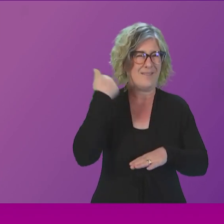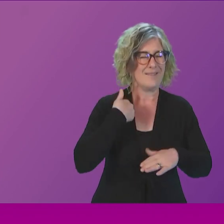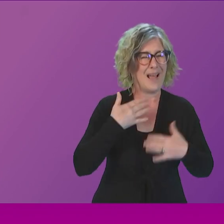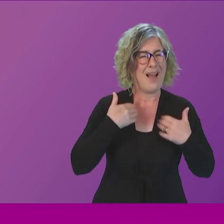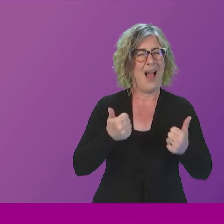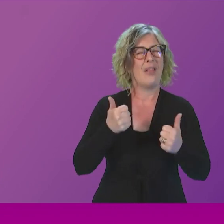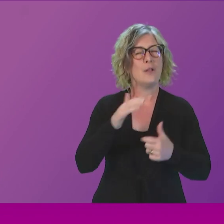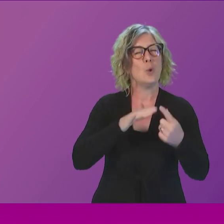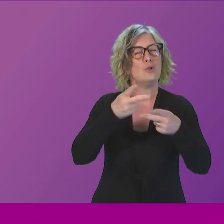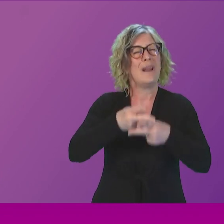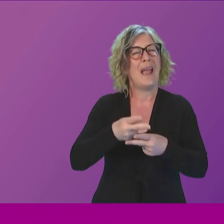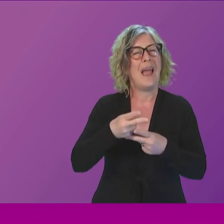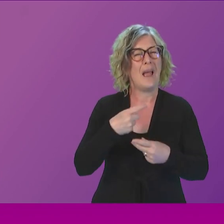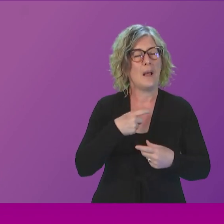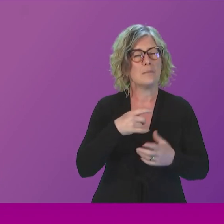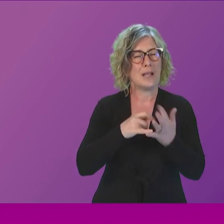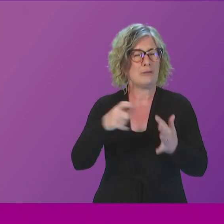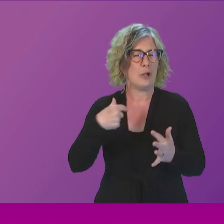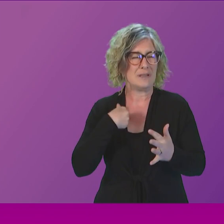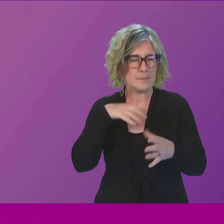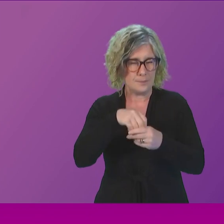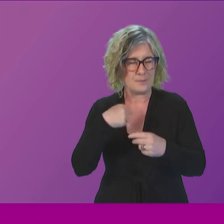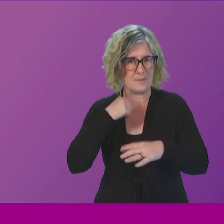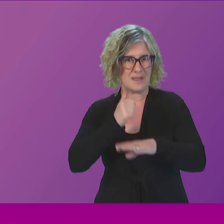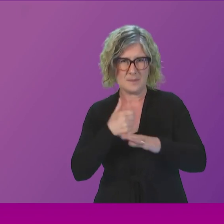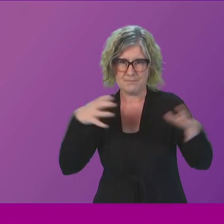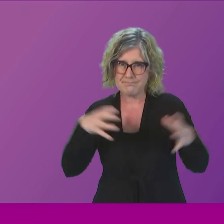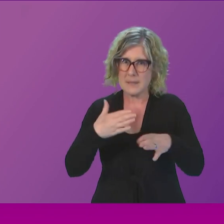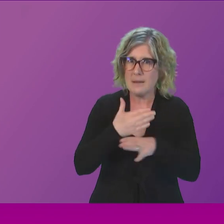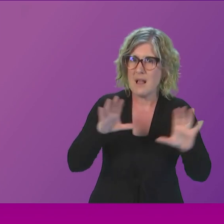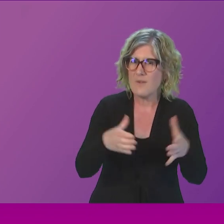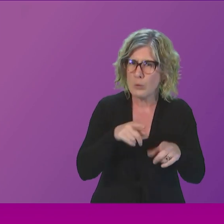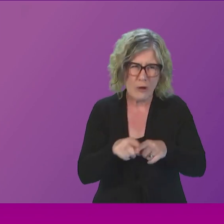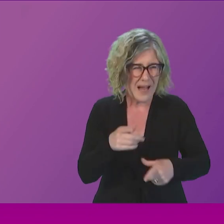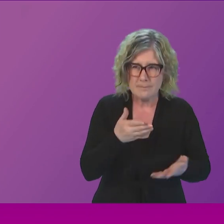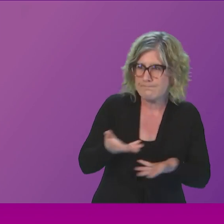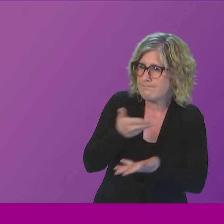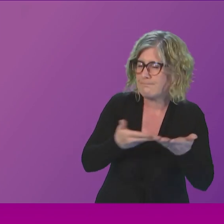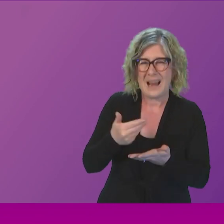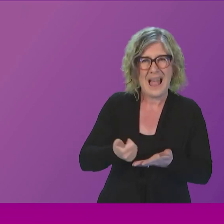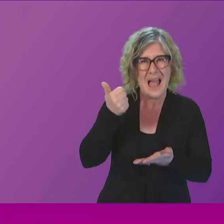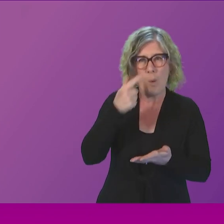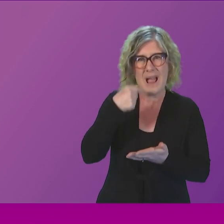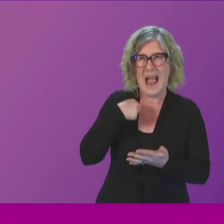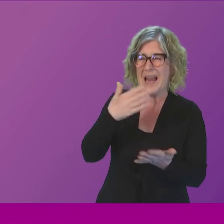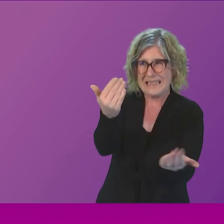force to look at what more we need to do to attract oncologists to our hospitals and cancer services.